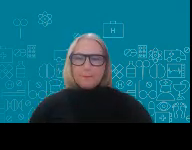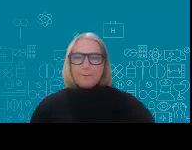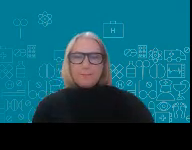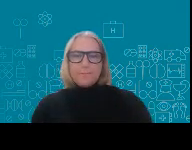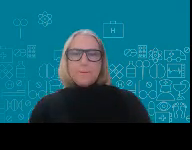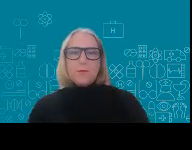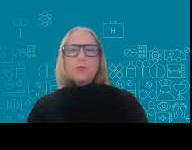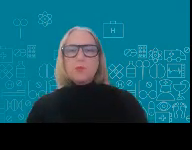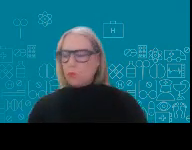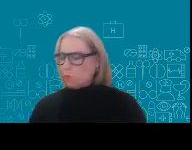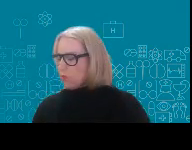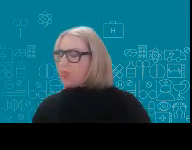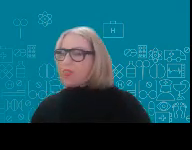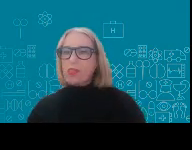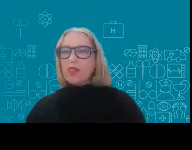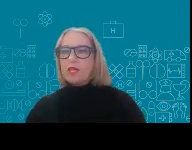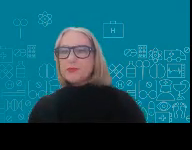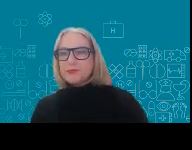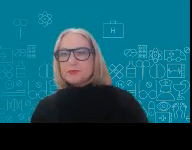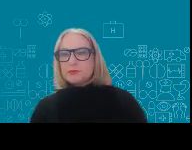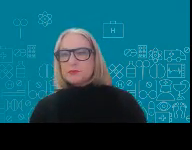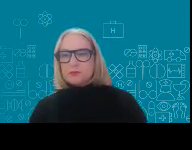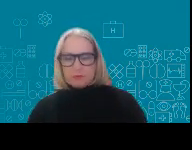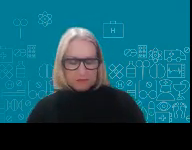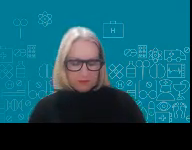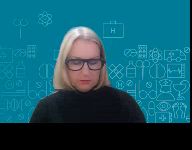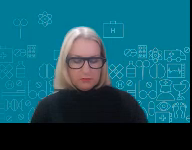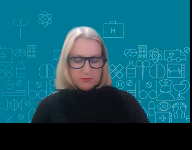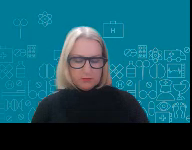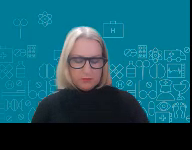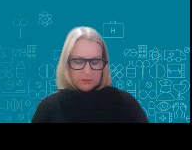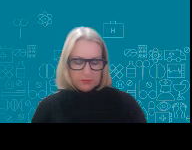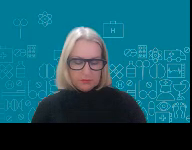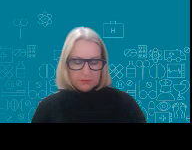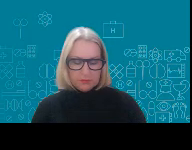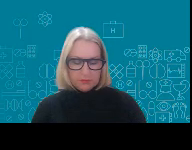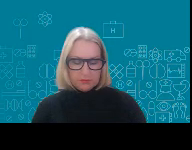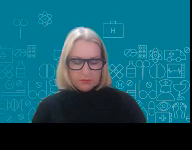along as guests so that we can talk about that in a bit more detail.